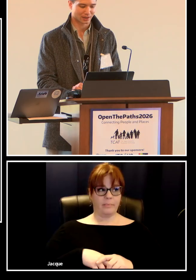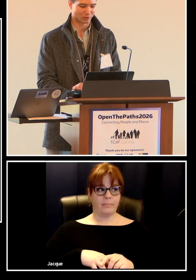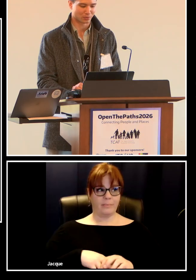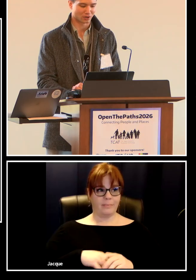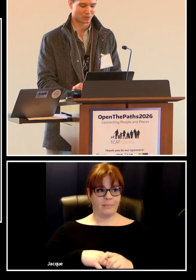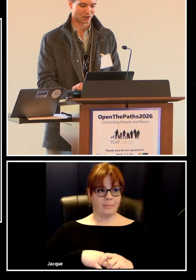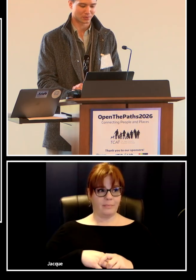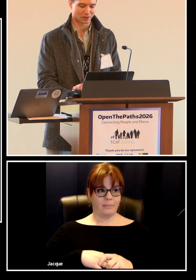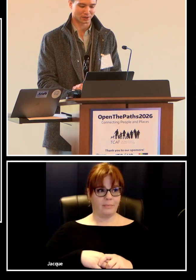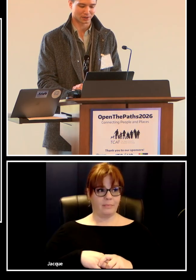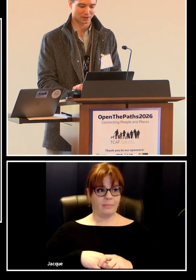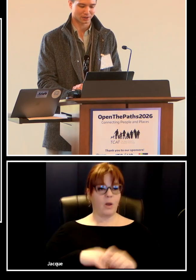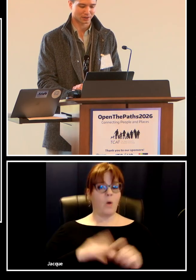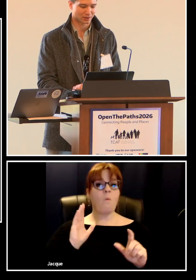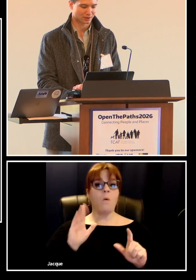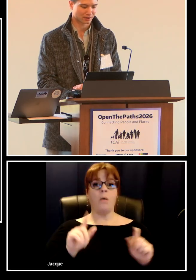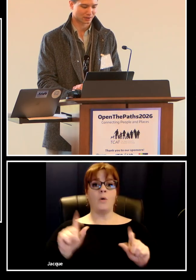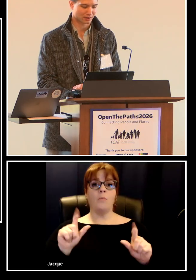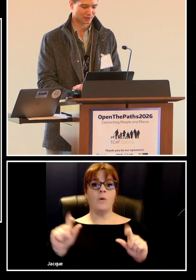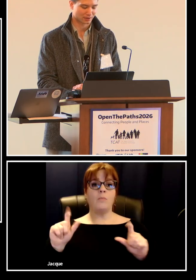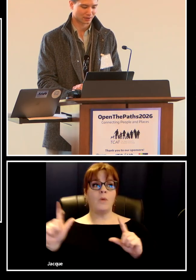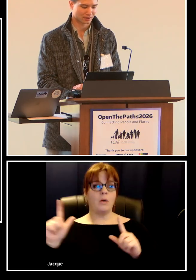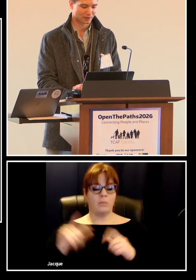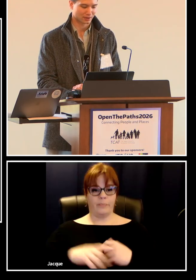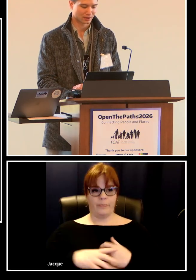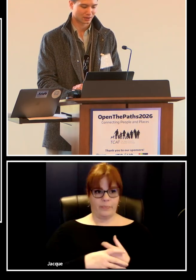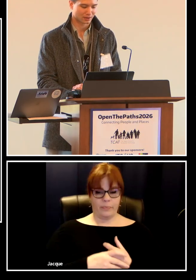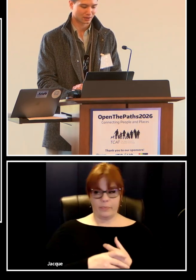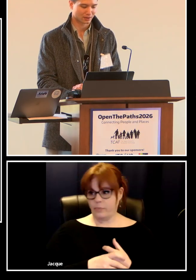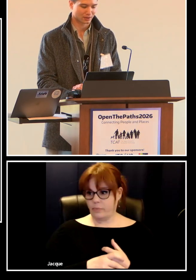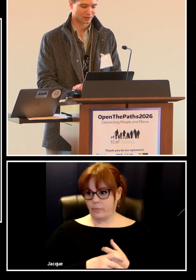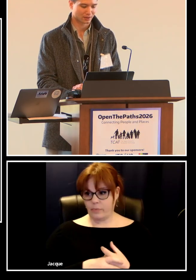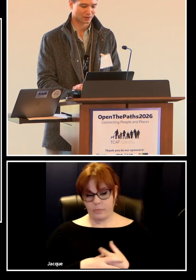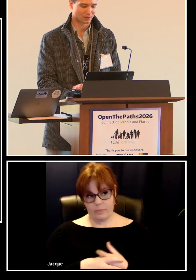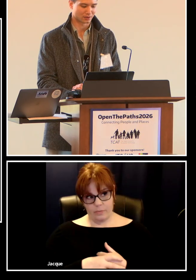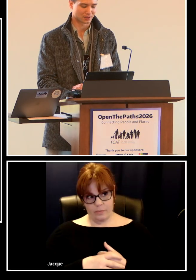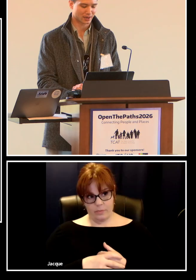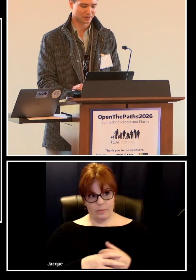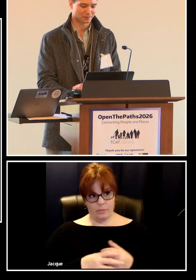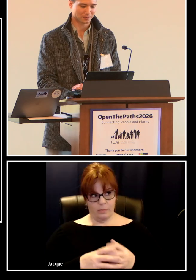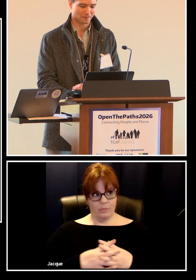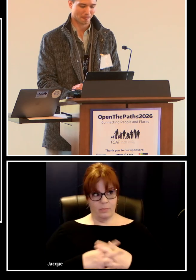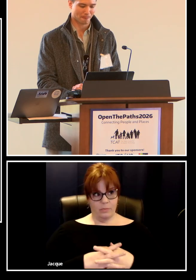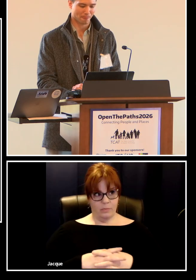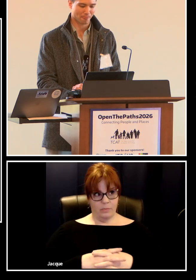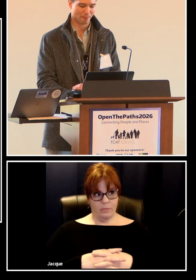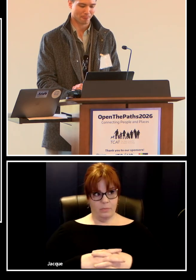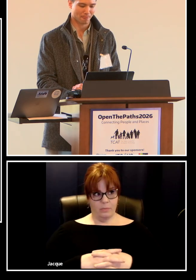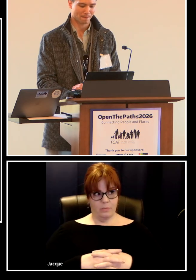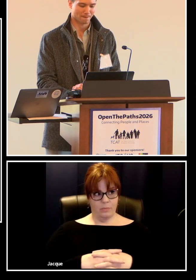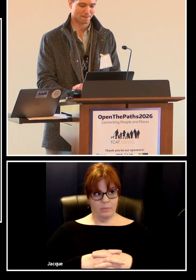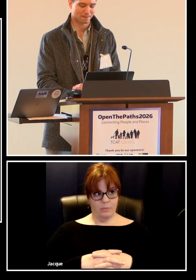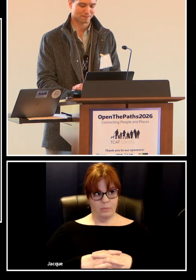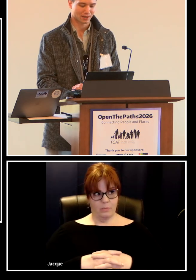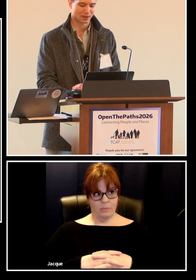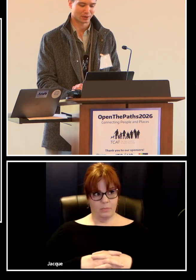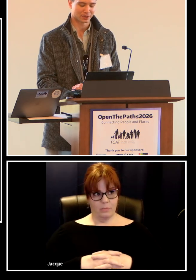And we'll pull them all up here all in tandem. And we